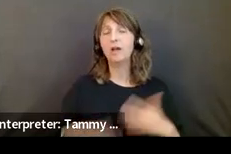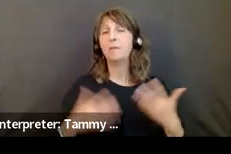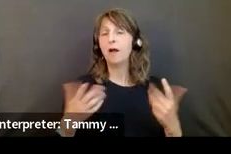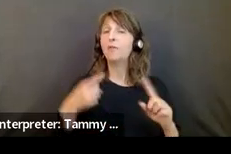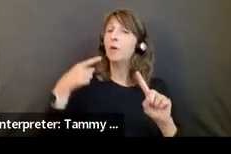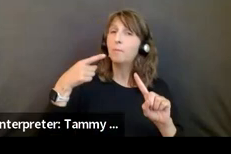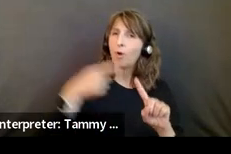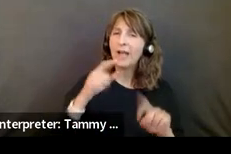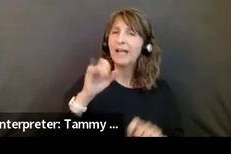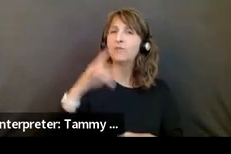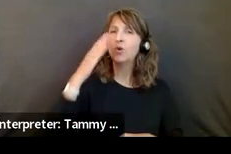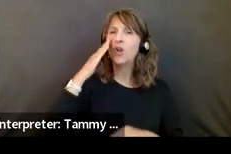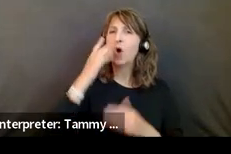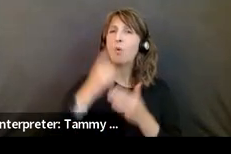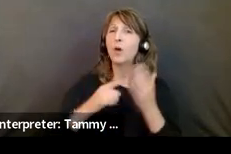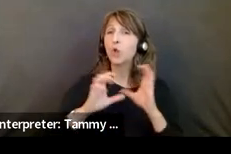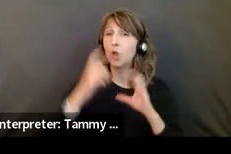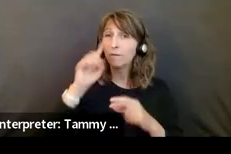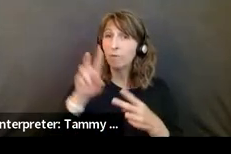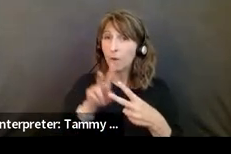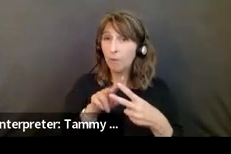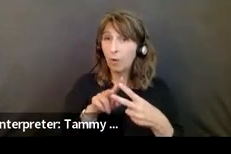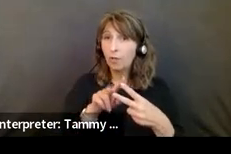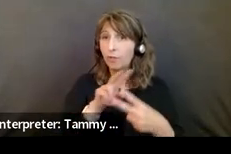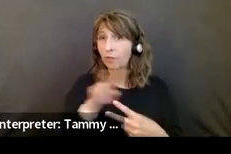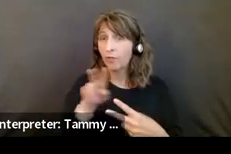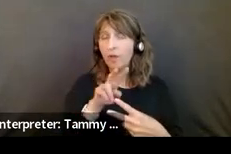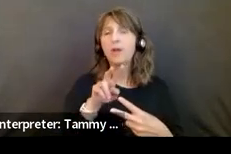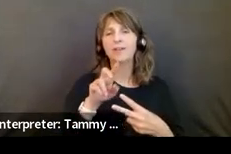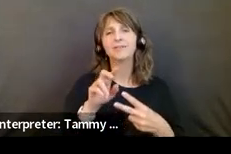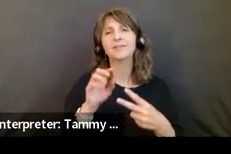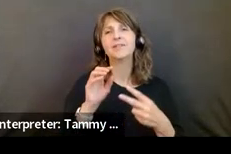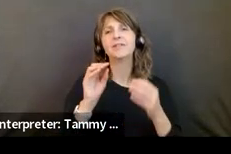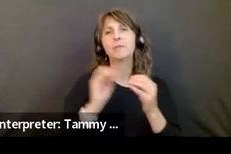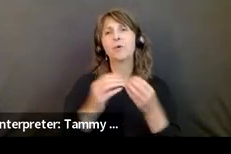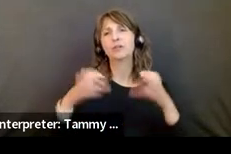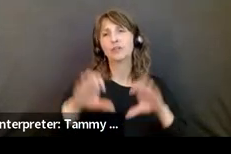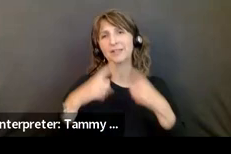Next slide. So going a little further.